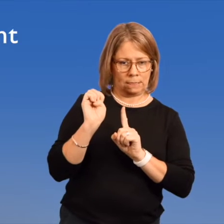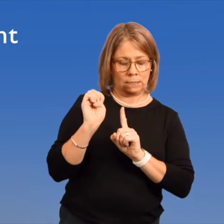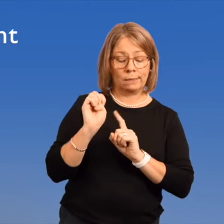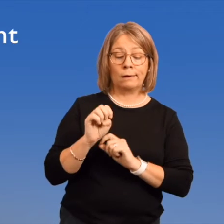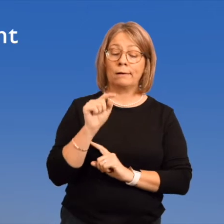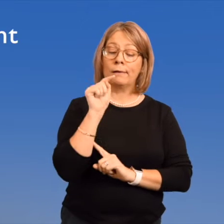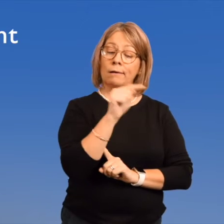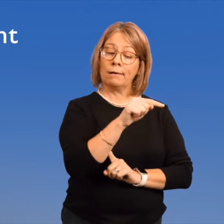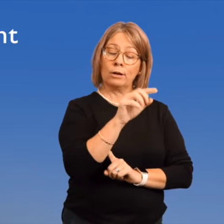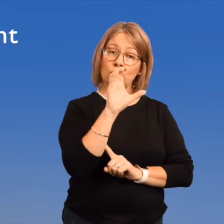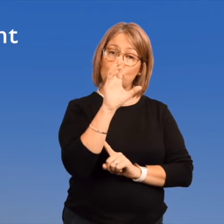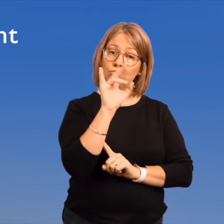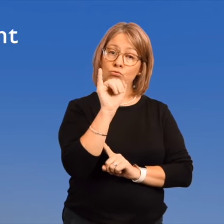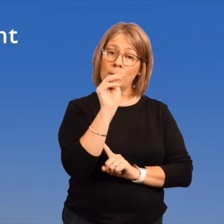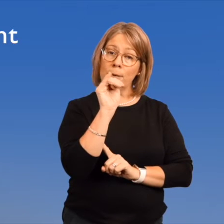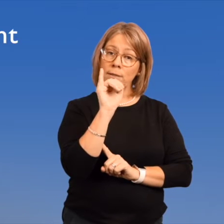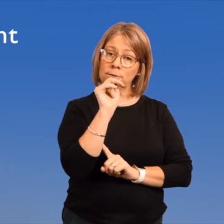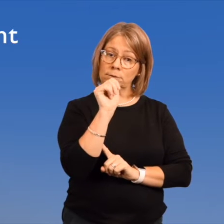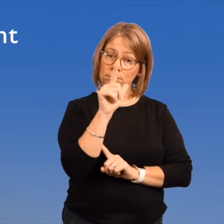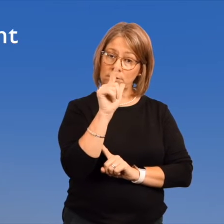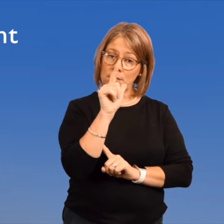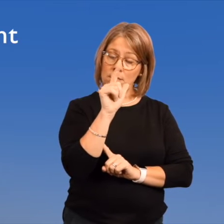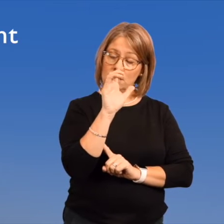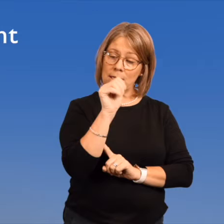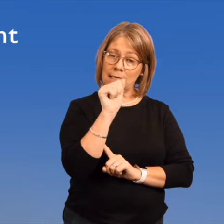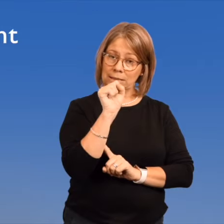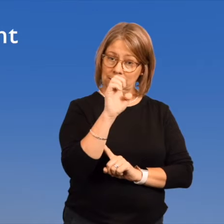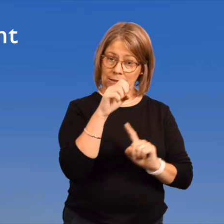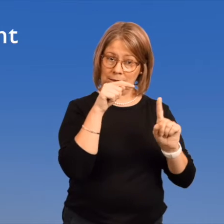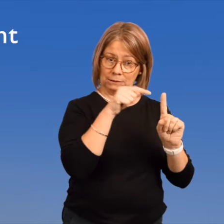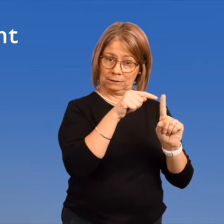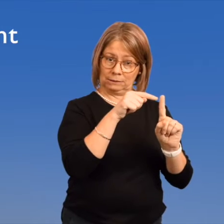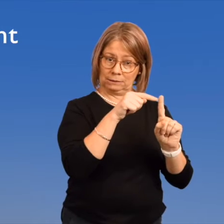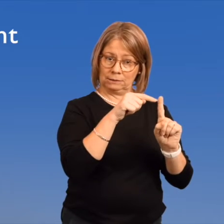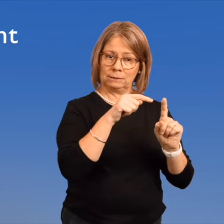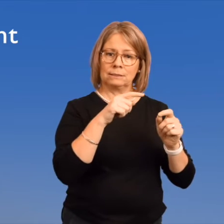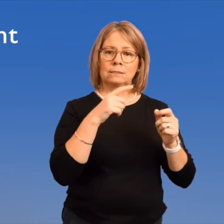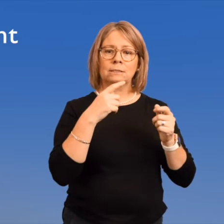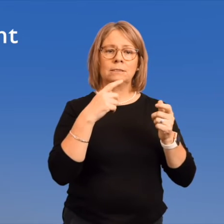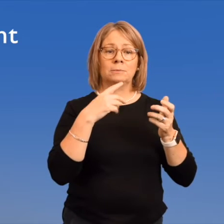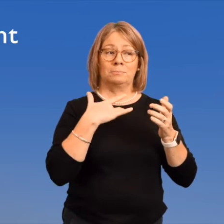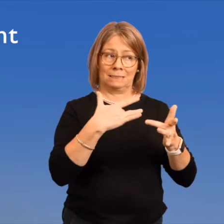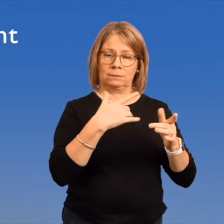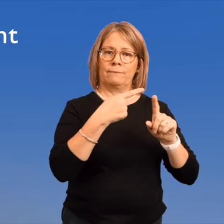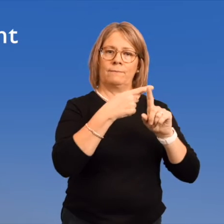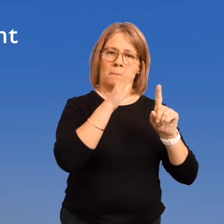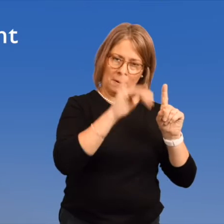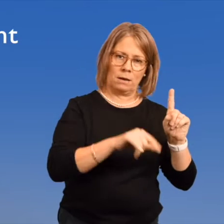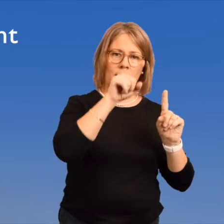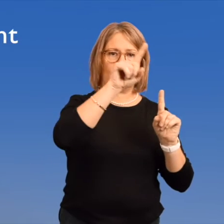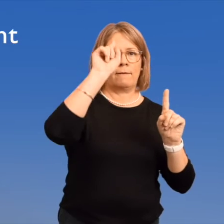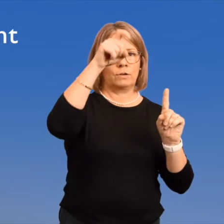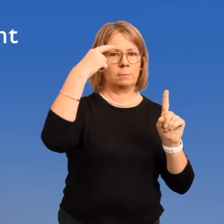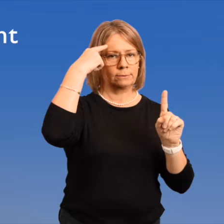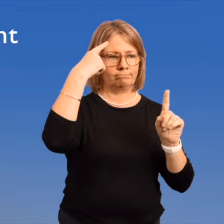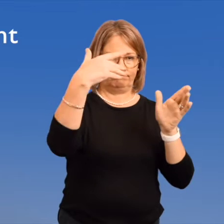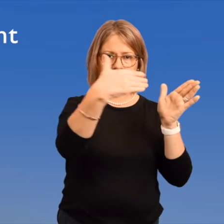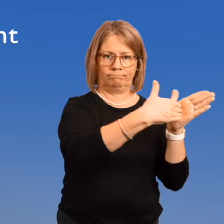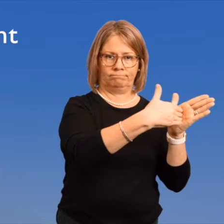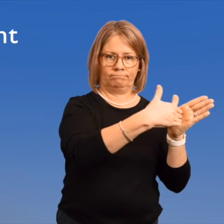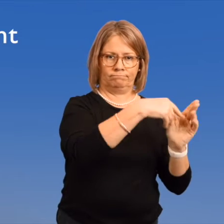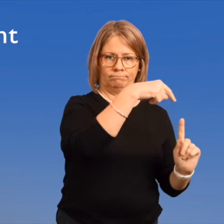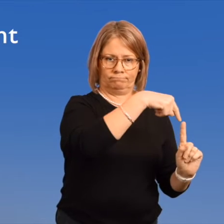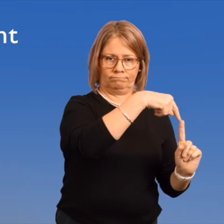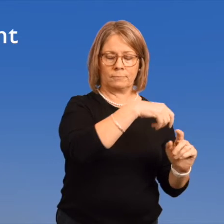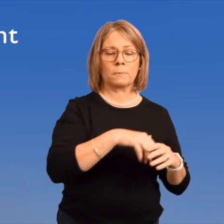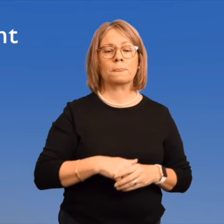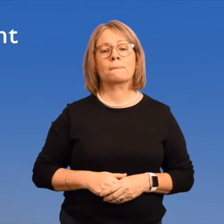with the crime by the government.